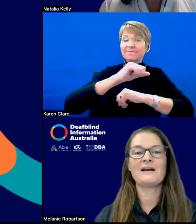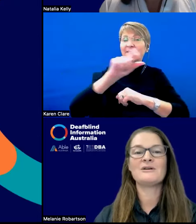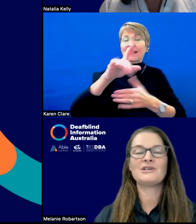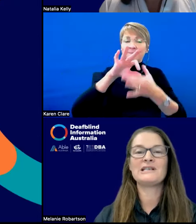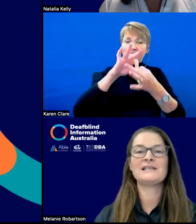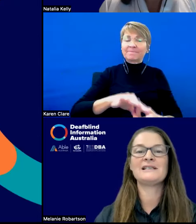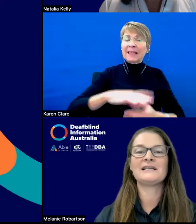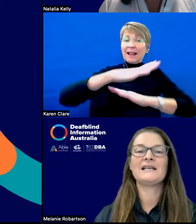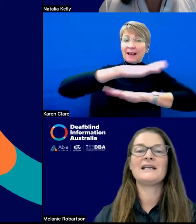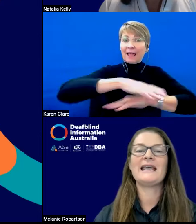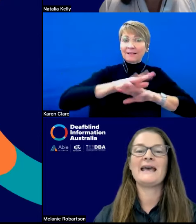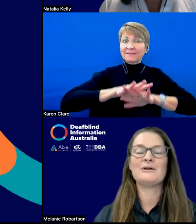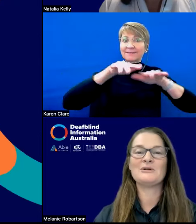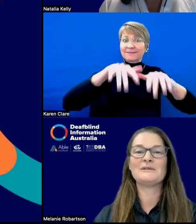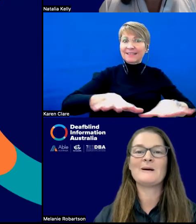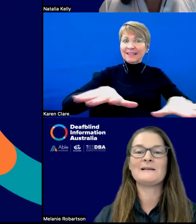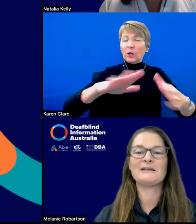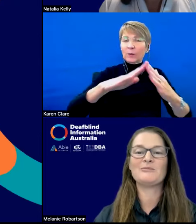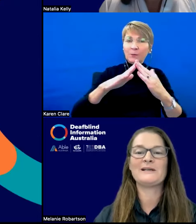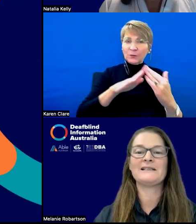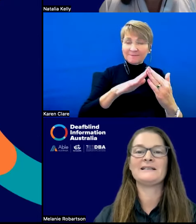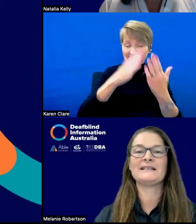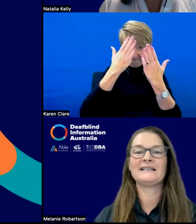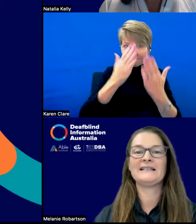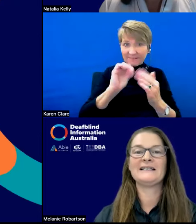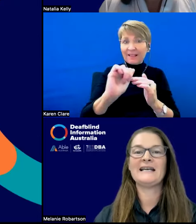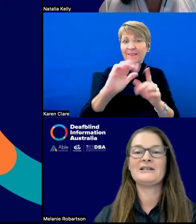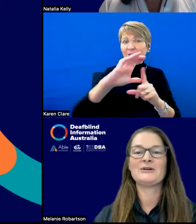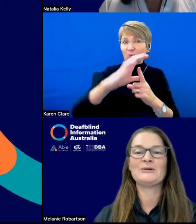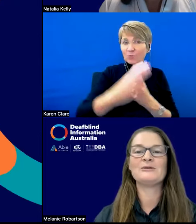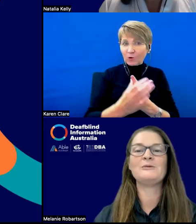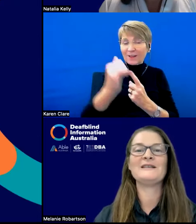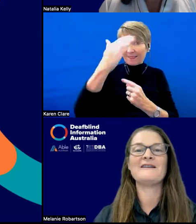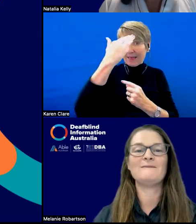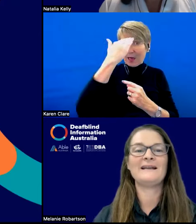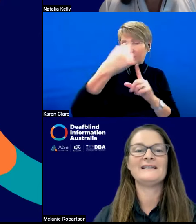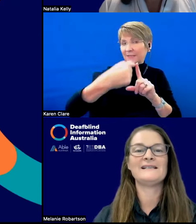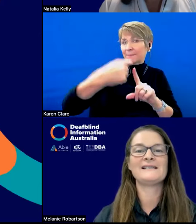their cultures, their elders past and present and to all with deafblindness.